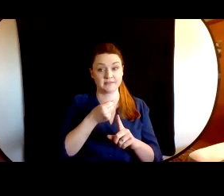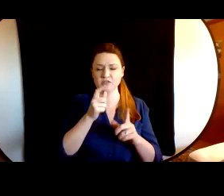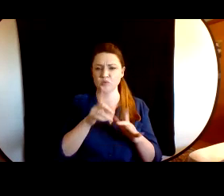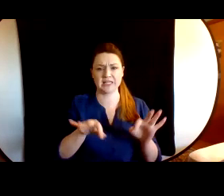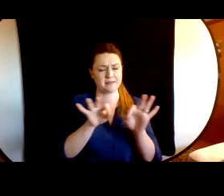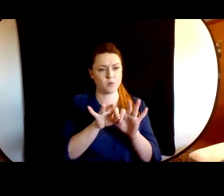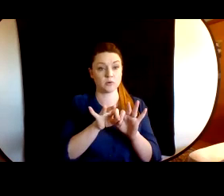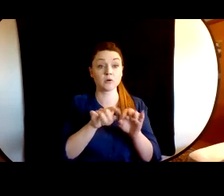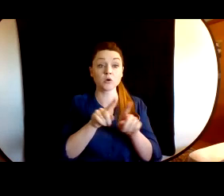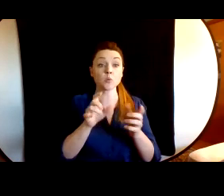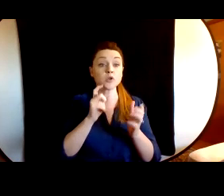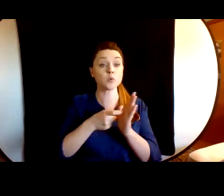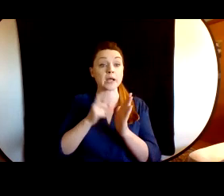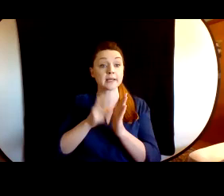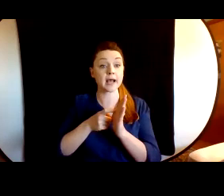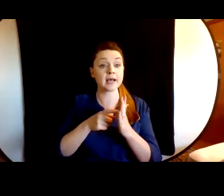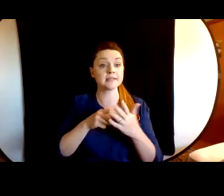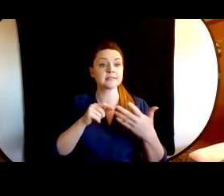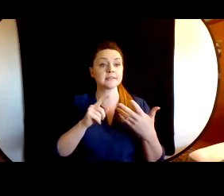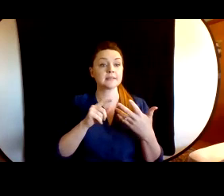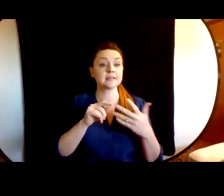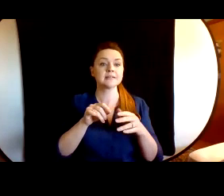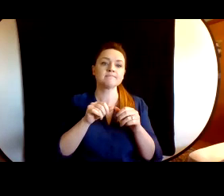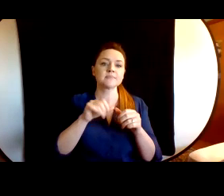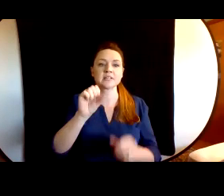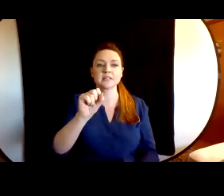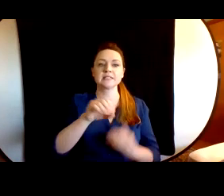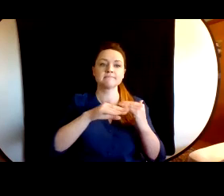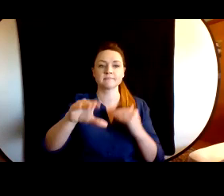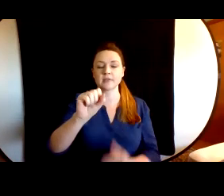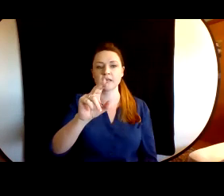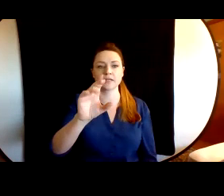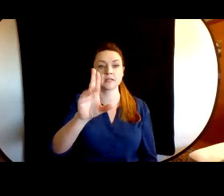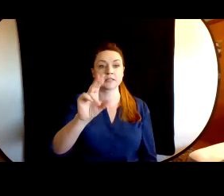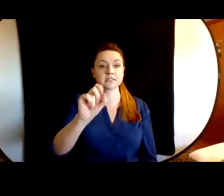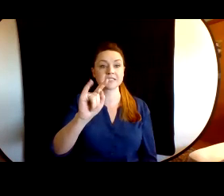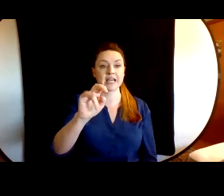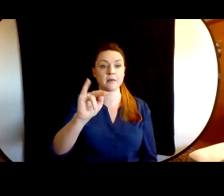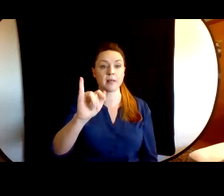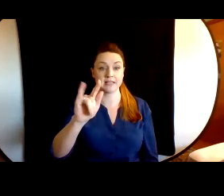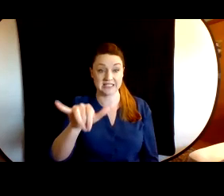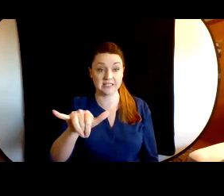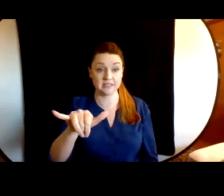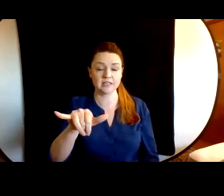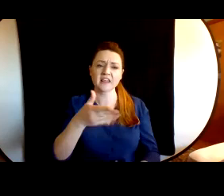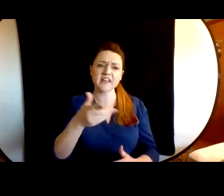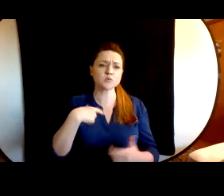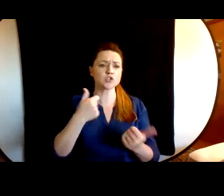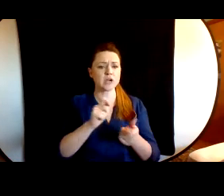I also just wanna recognize sustainability. So in order to make sure that the changes that we put in place, if we're trying to change systems,